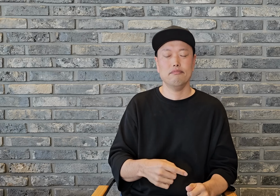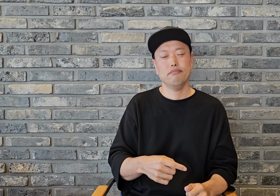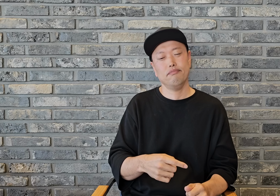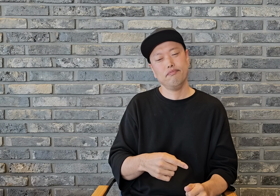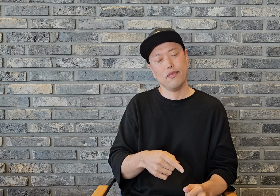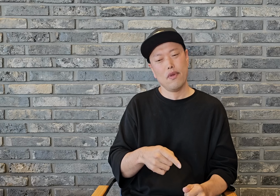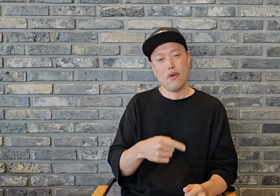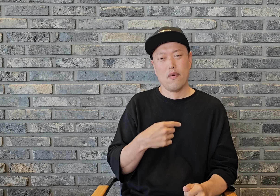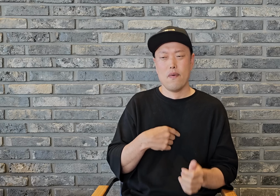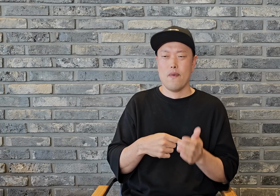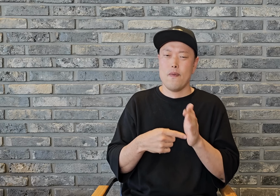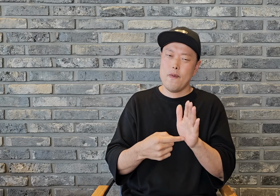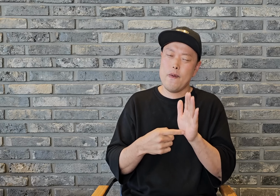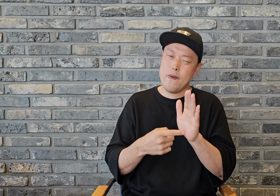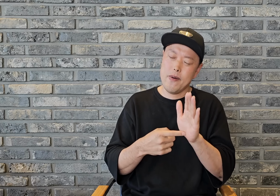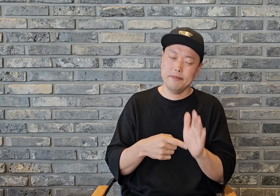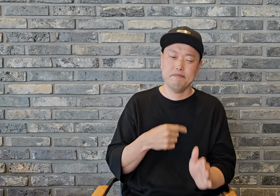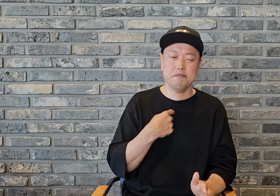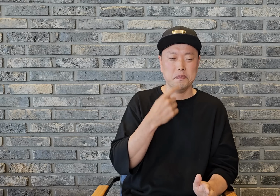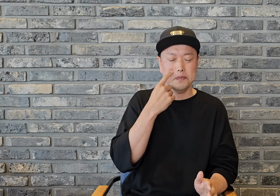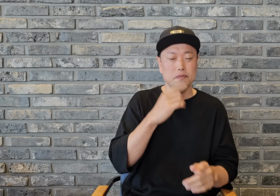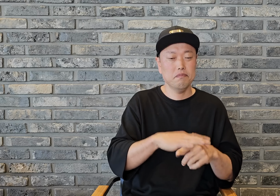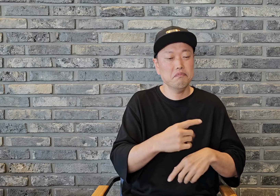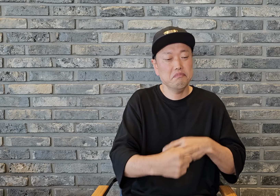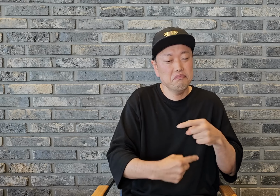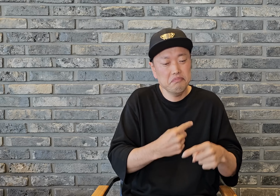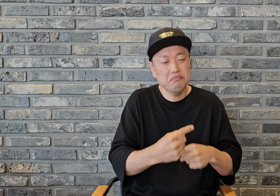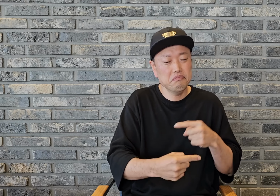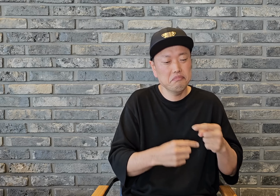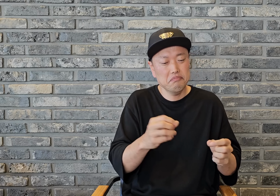as if I were describing a picture in my head,